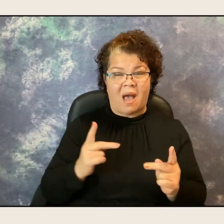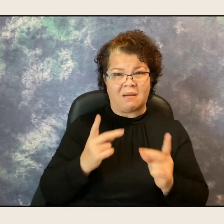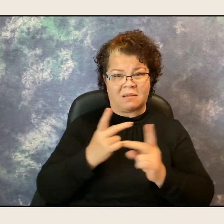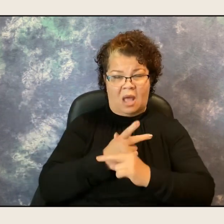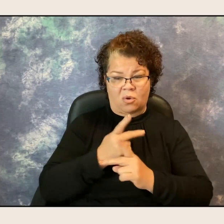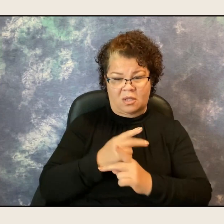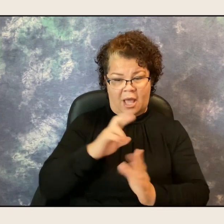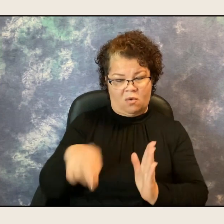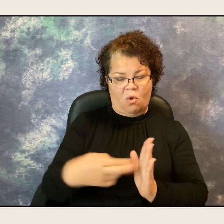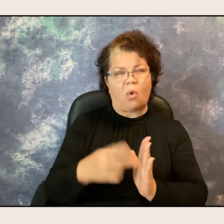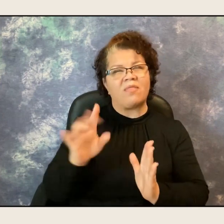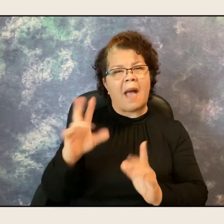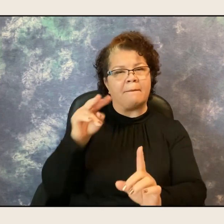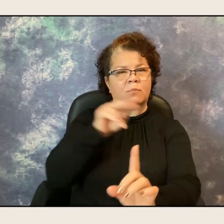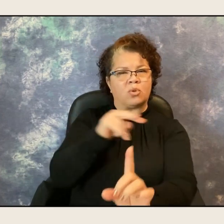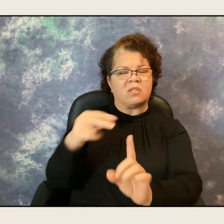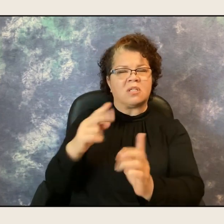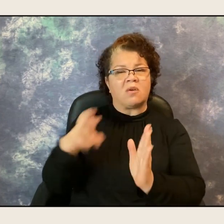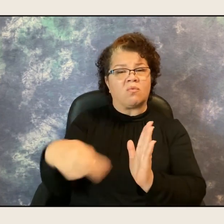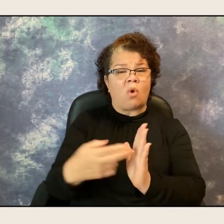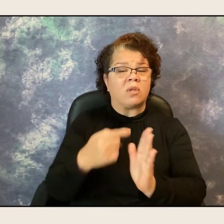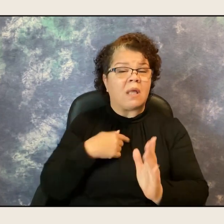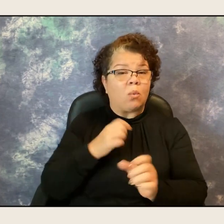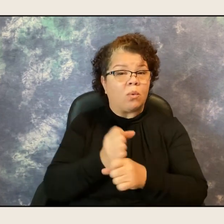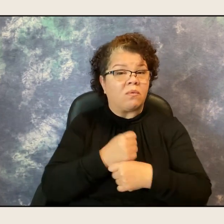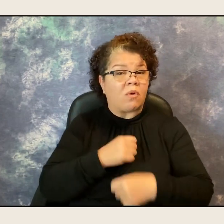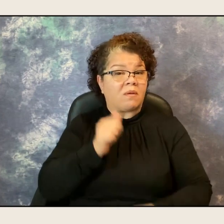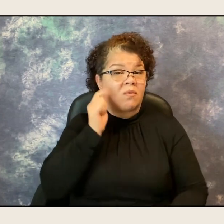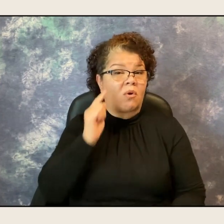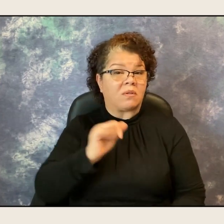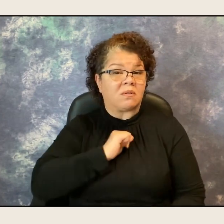that we've created for ourselves as artists, you see.